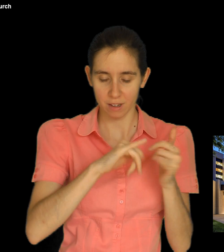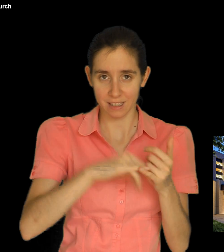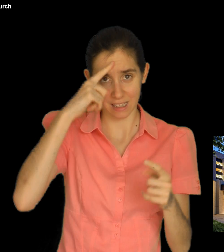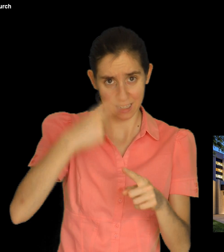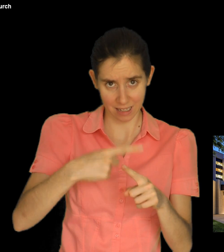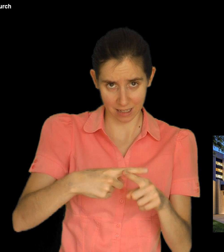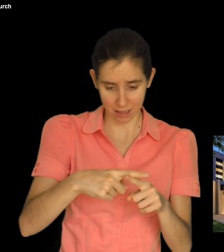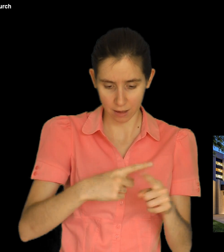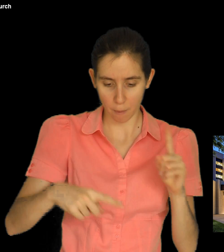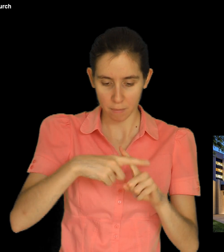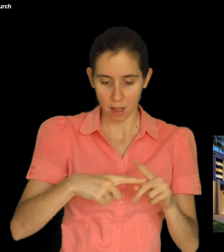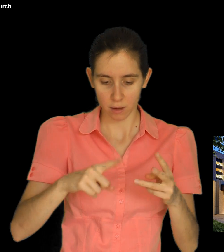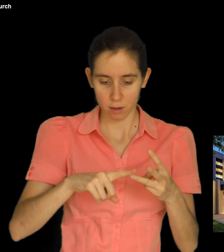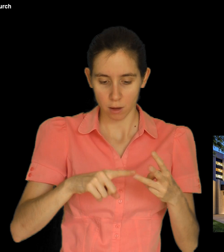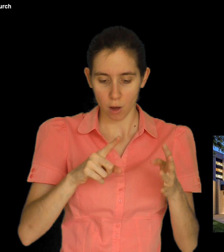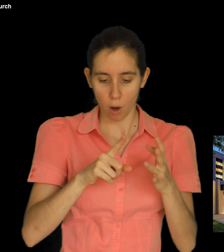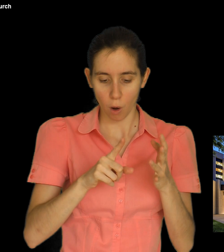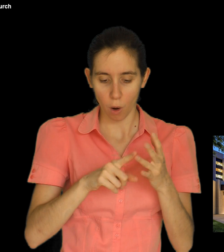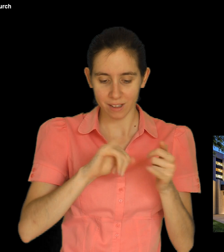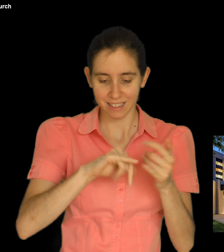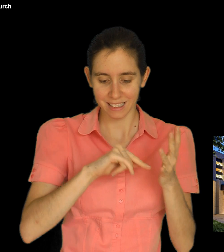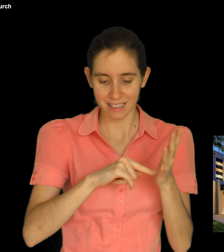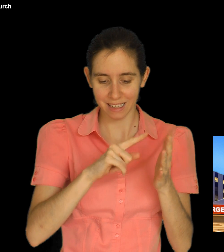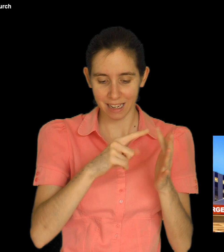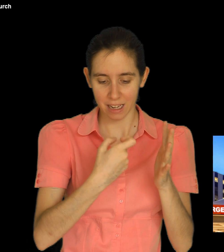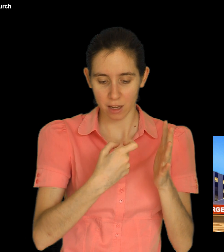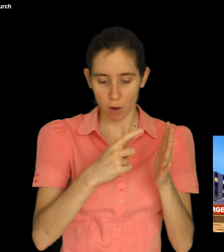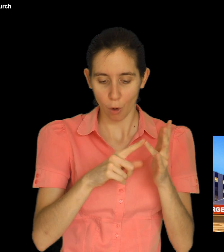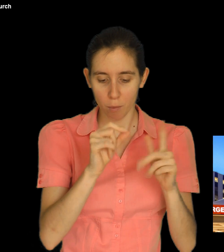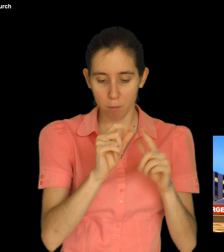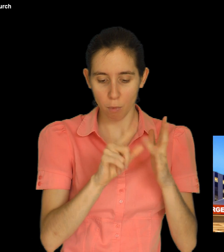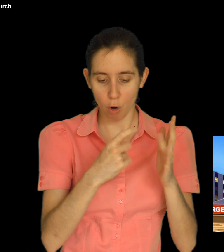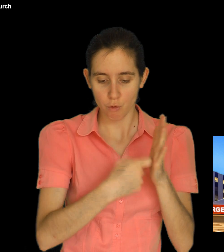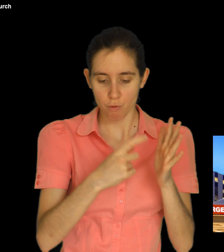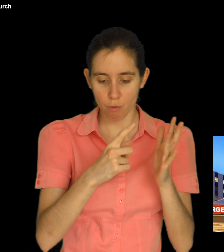will even help your skin stay more youthful! Have an active life. With